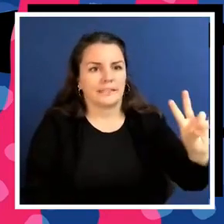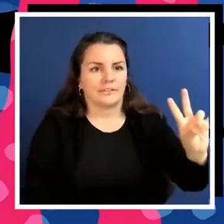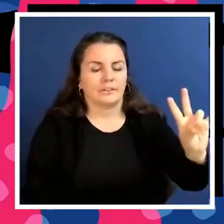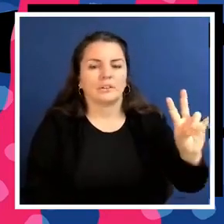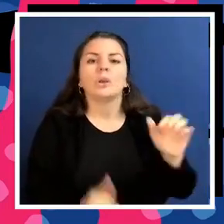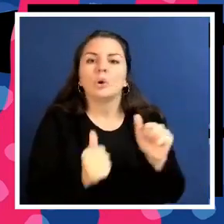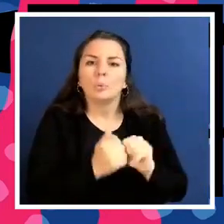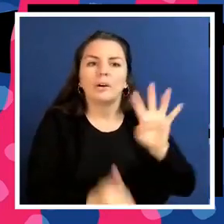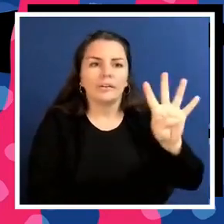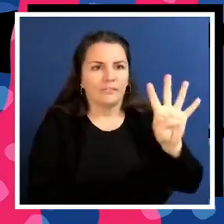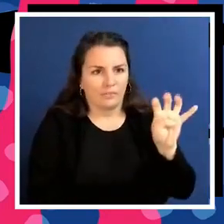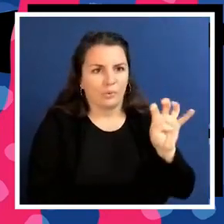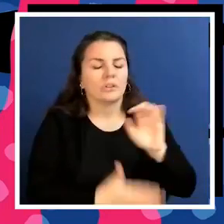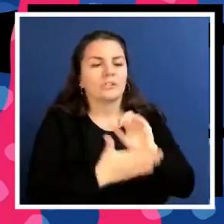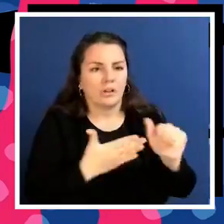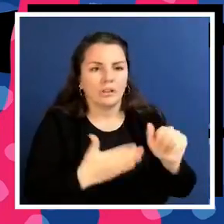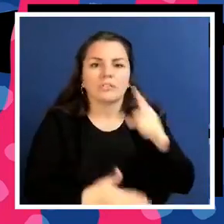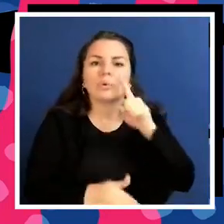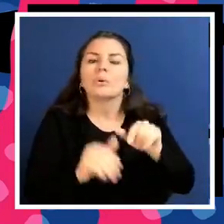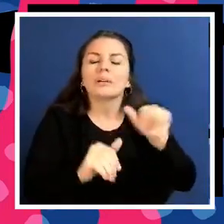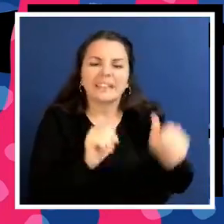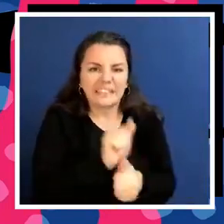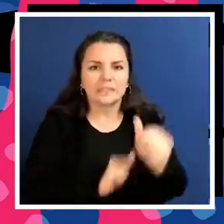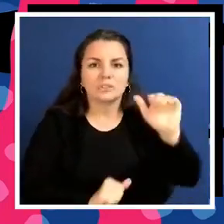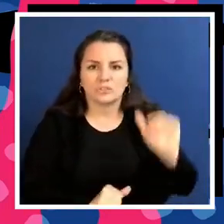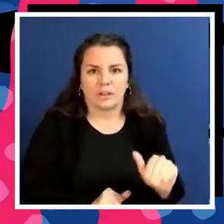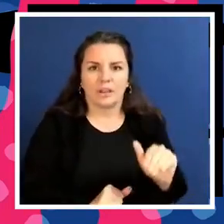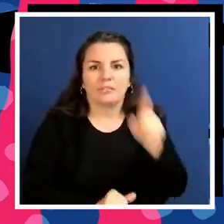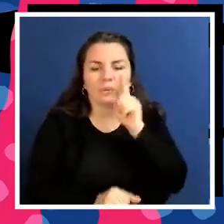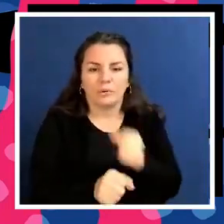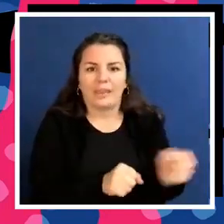THIS MOMENT IS DECADES IN THE MAKING STARTING ALL THE WAY